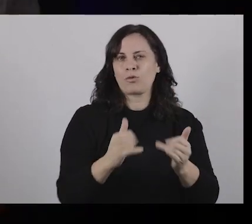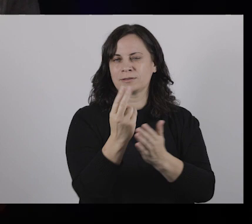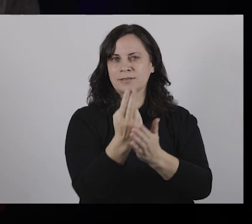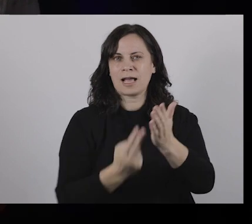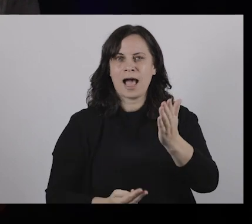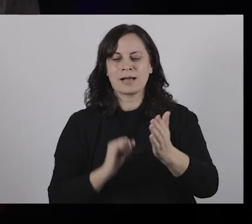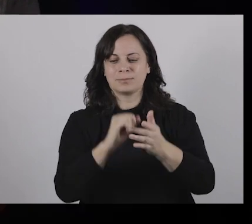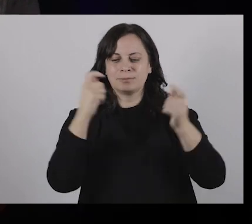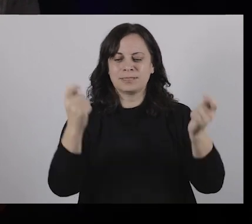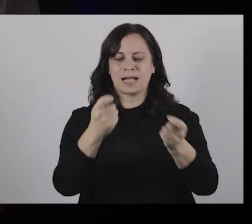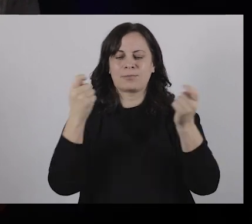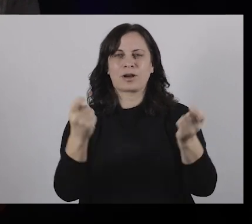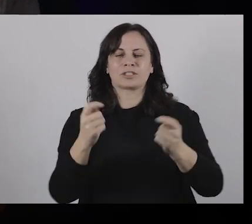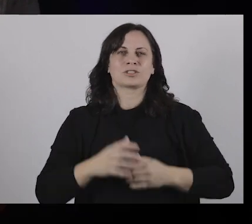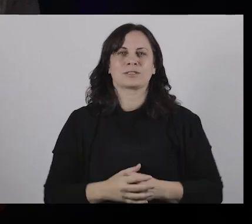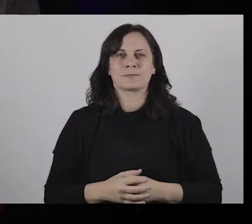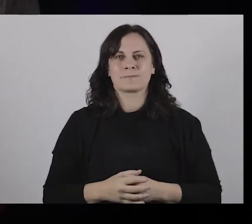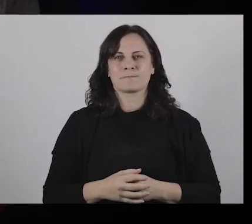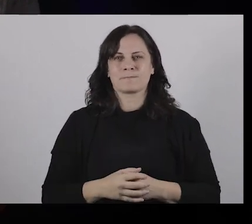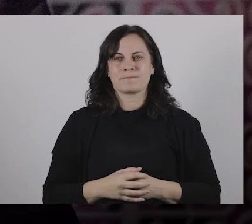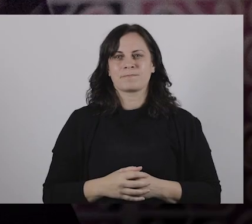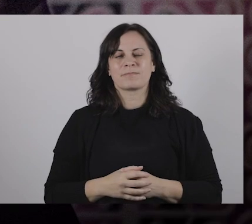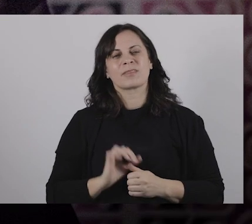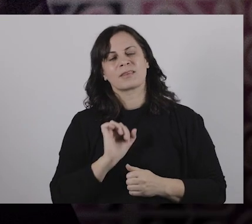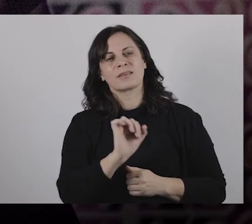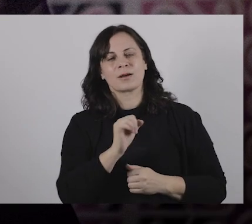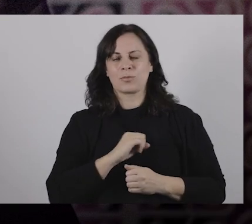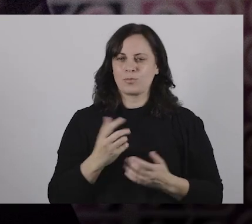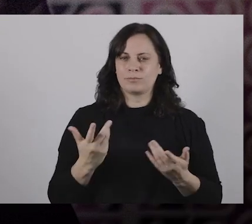Bringing together Māori arts experts